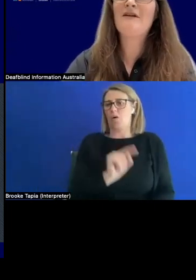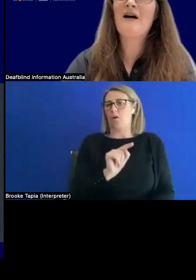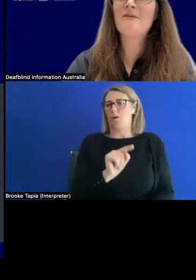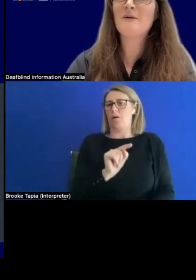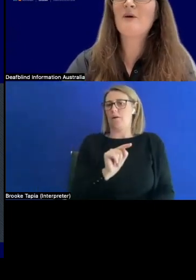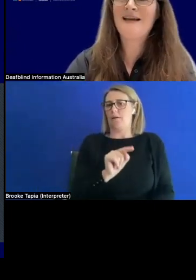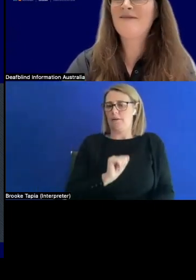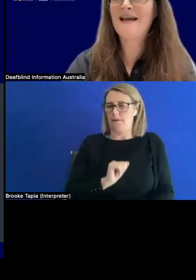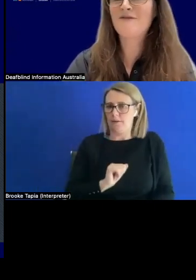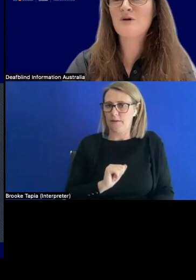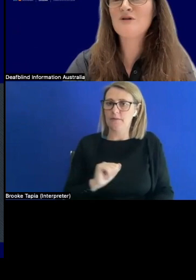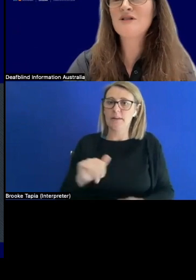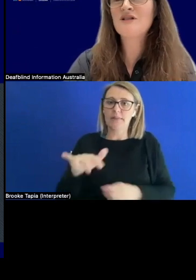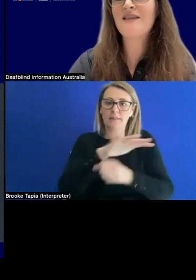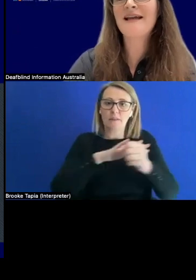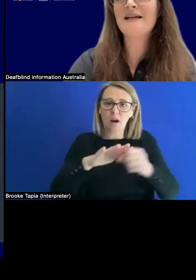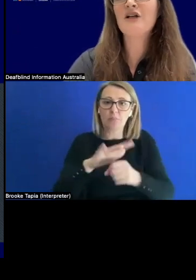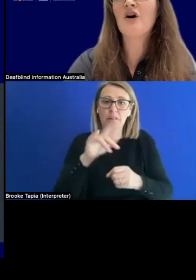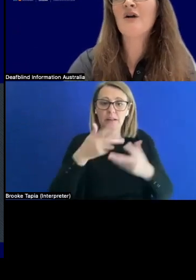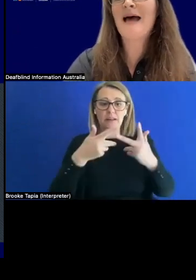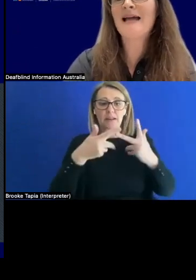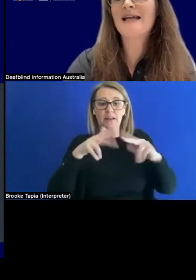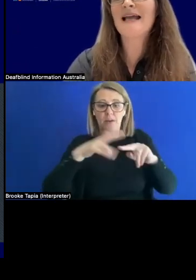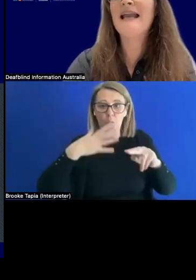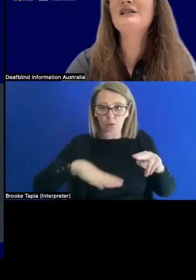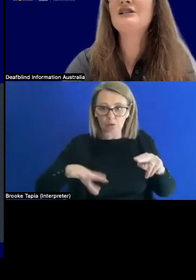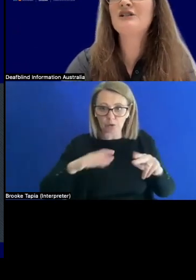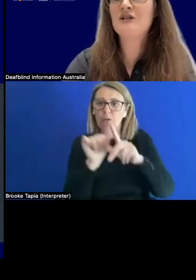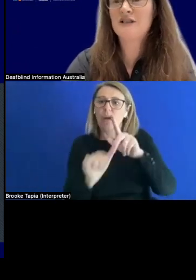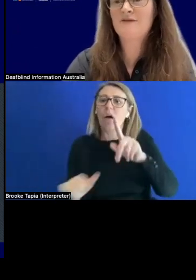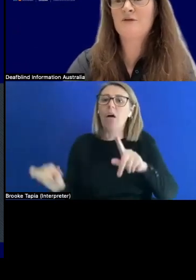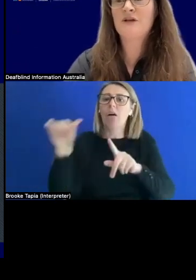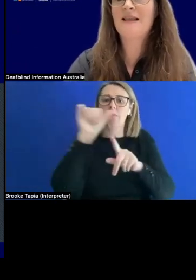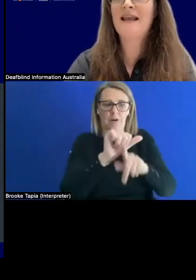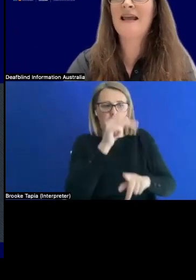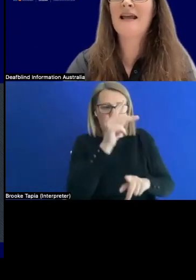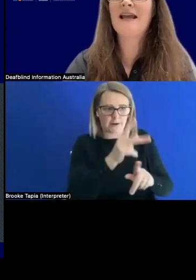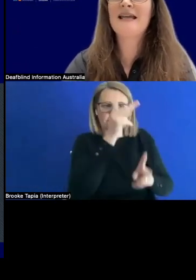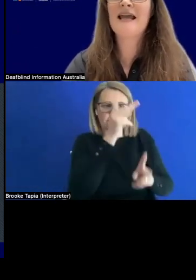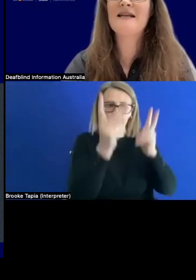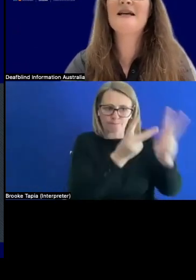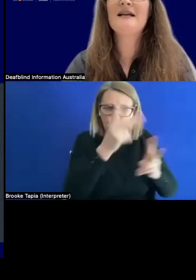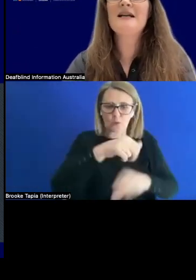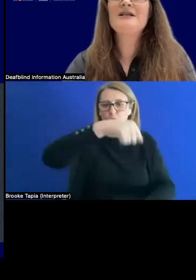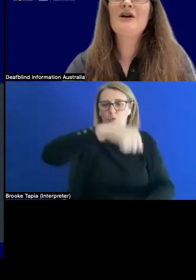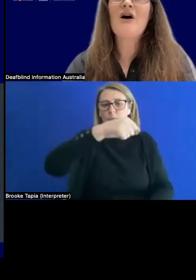environment where if they ever wanted to, they could go back and search for it there again. So,